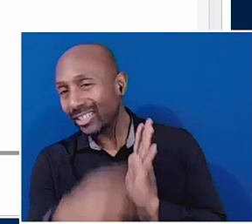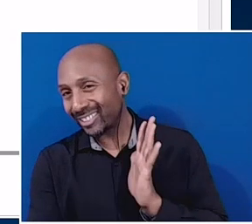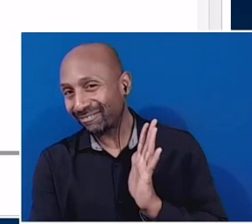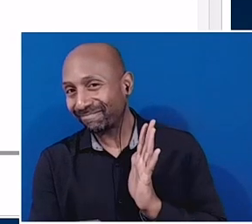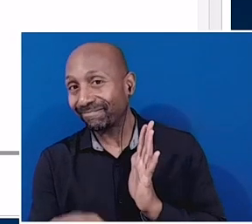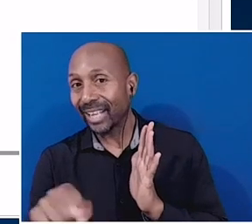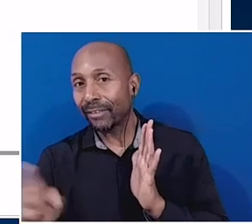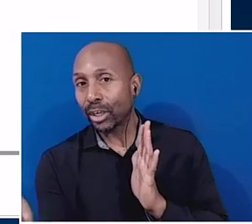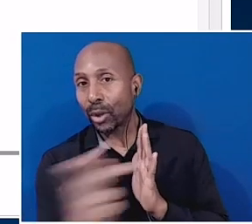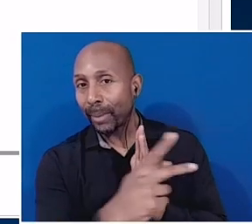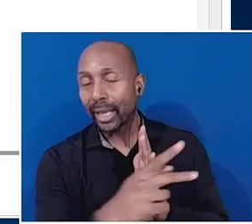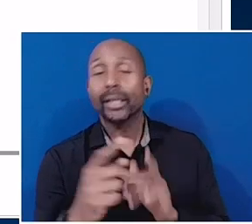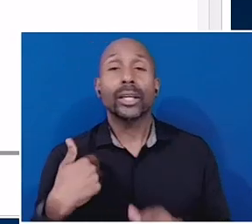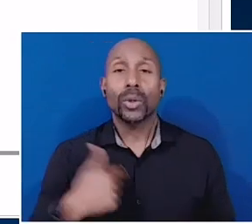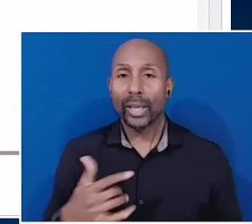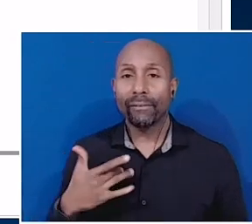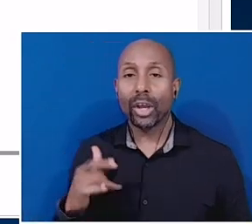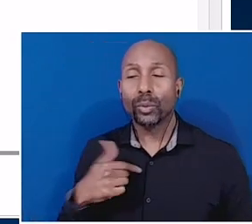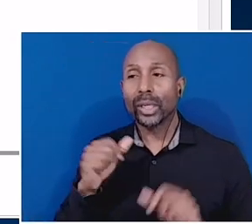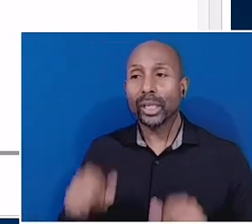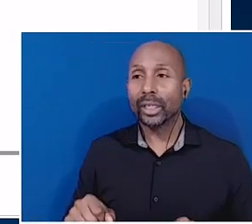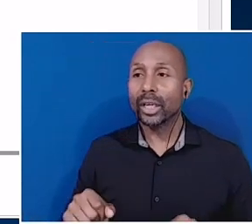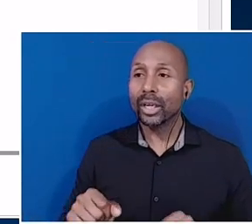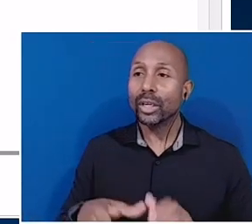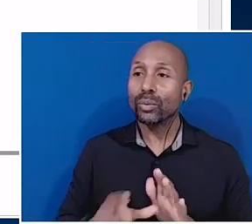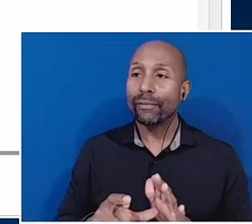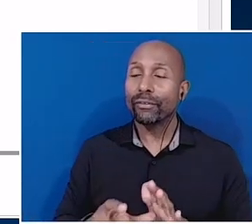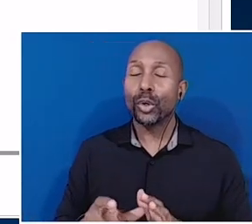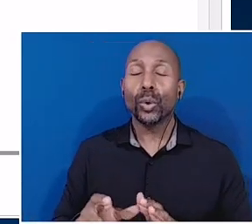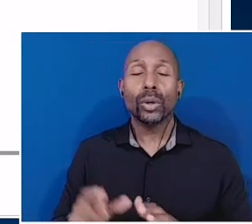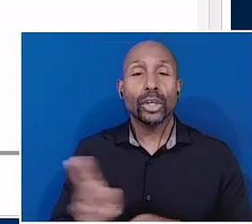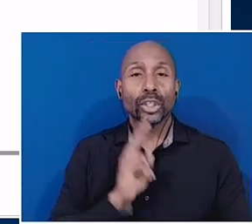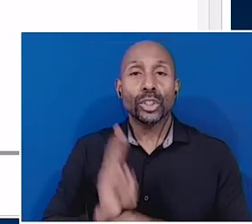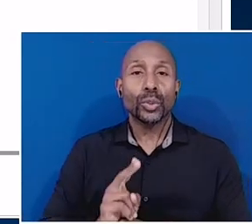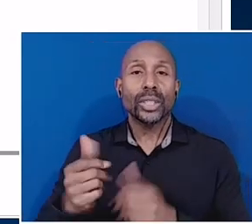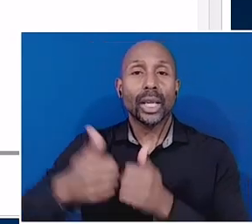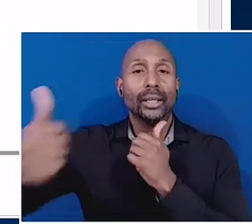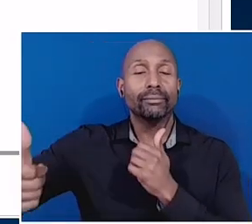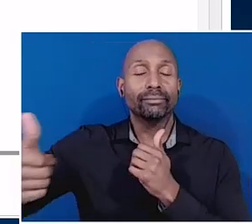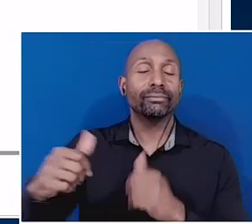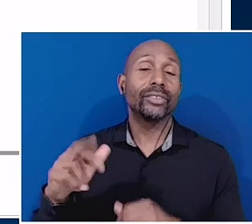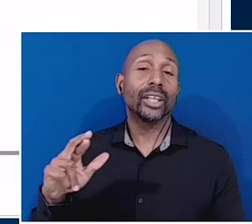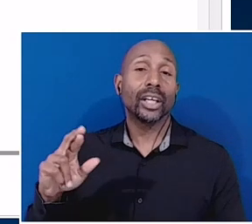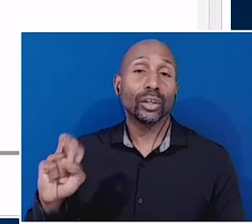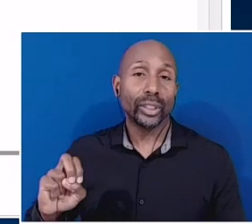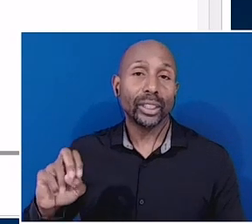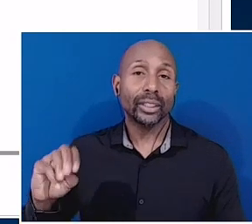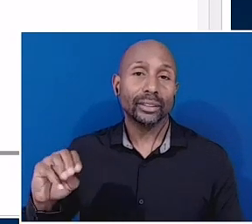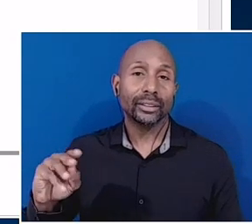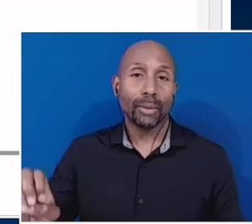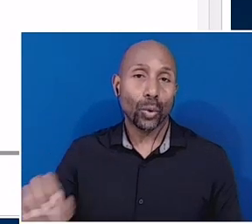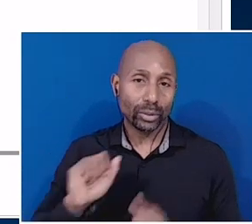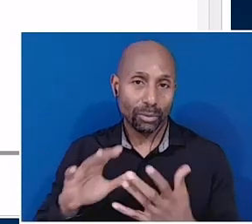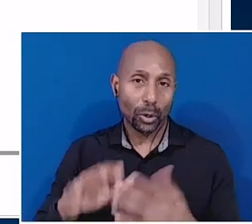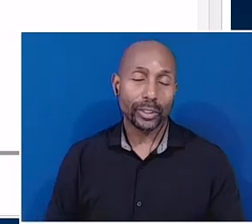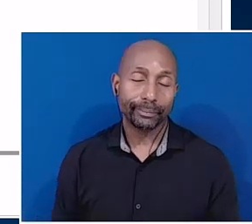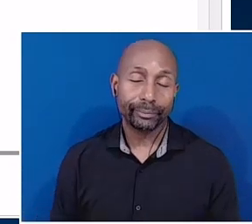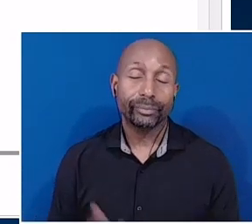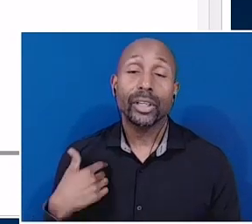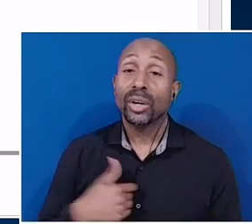do reviews effectively on a remote basis, but we really urge a reasonable standard,